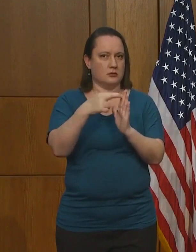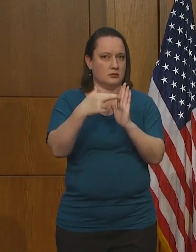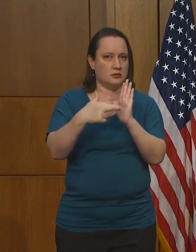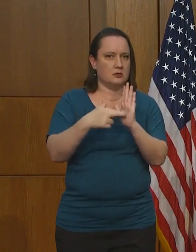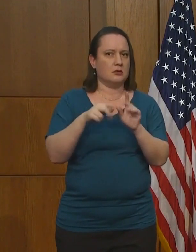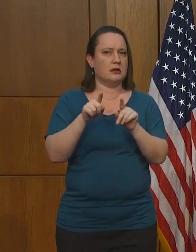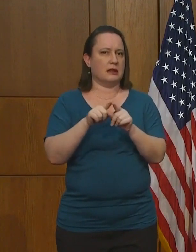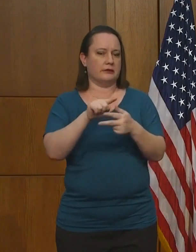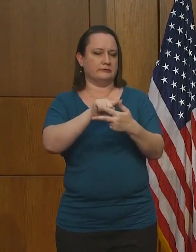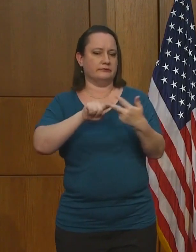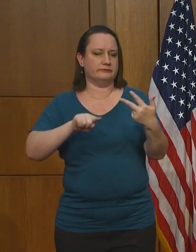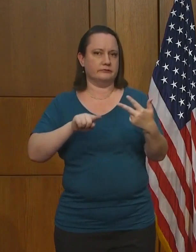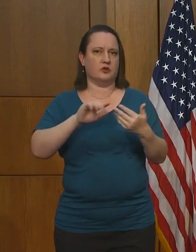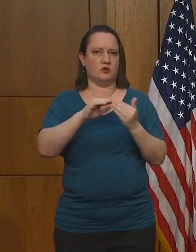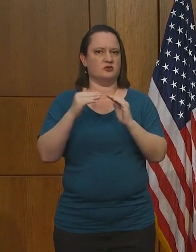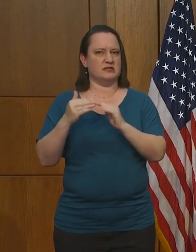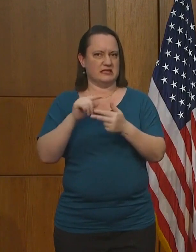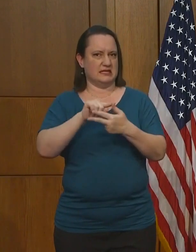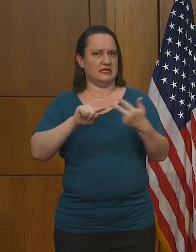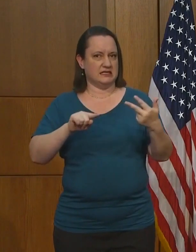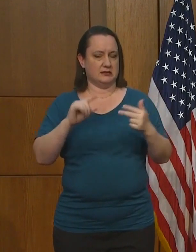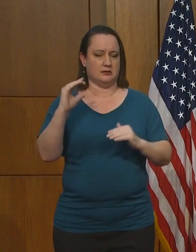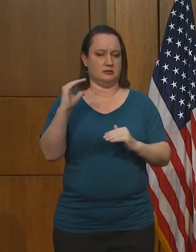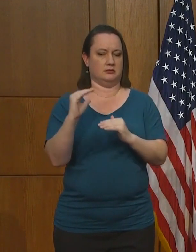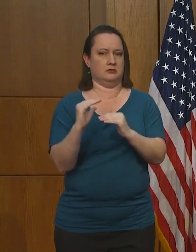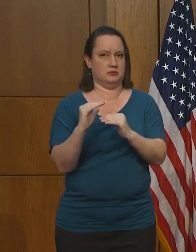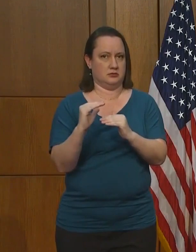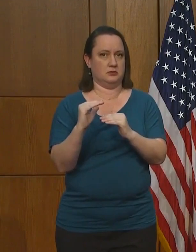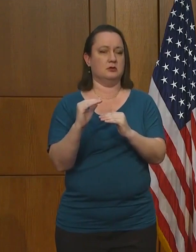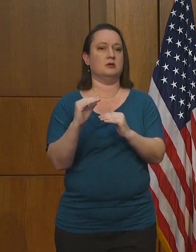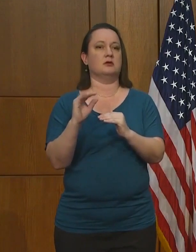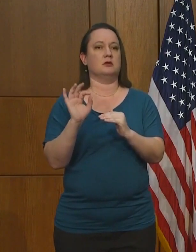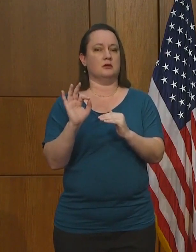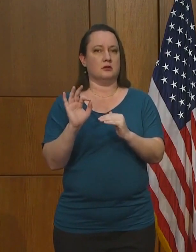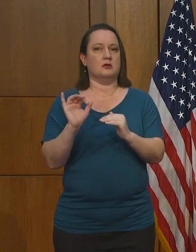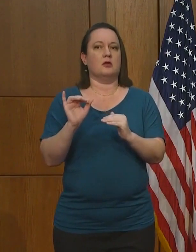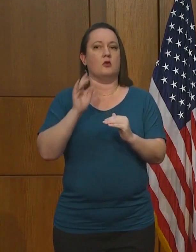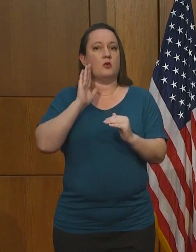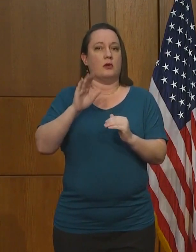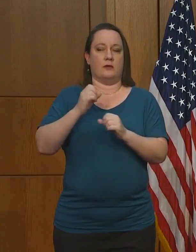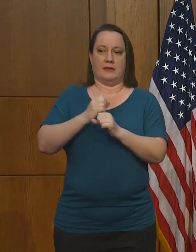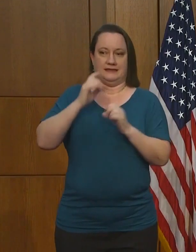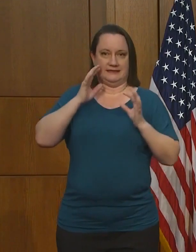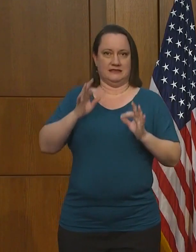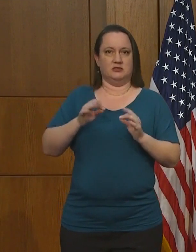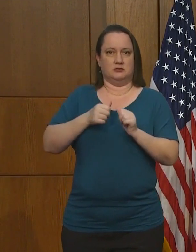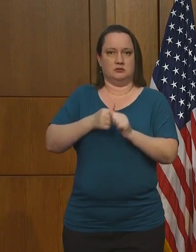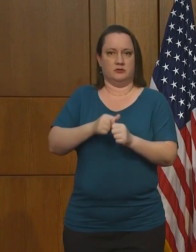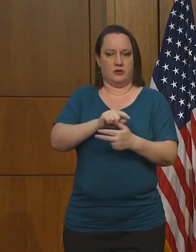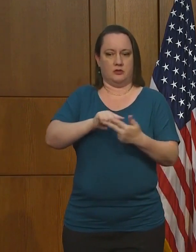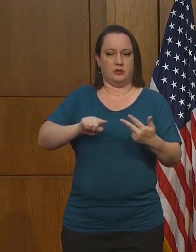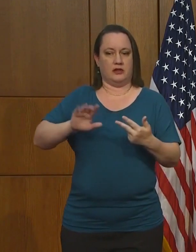SUCH AS THEY HAVE DONE IN NORTHERN VIRGINIA THE NATION SHORTENED AND RICHMOND AND WE WILL HAVE THOSE DISCUSSIONS AND